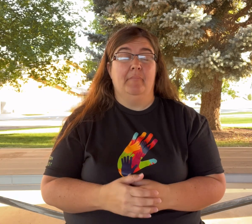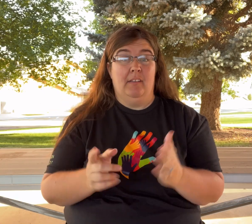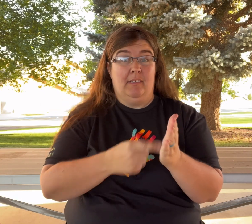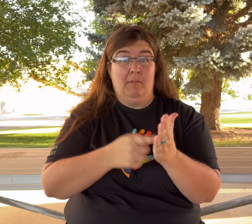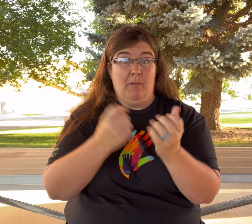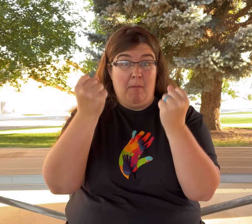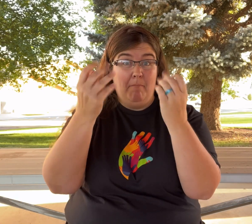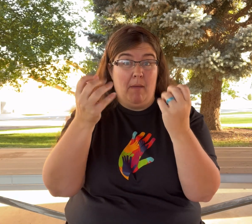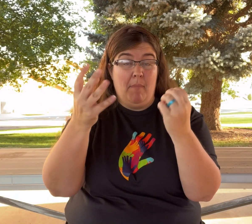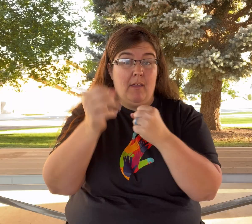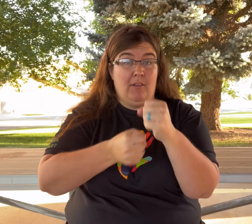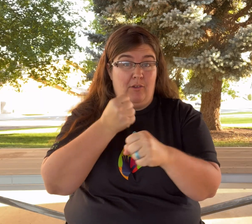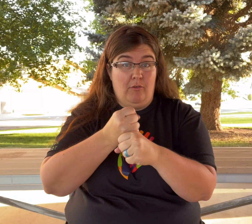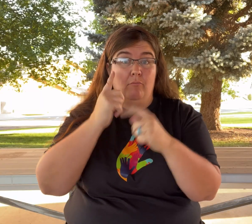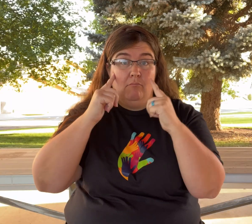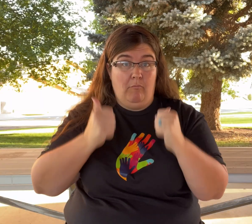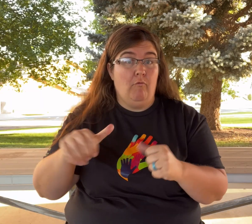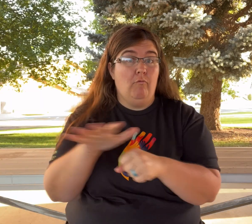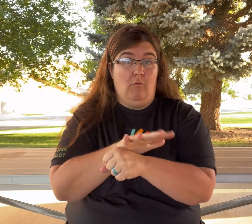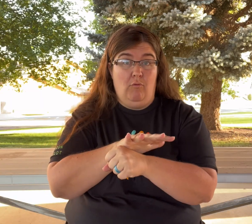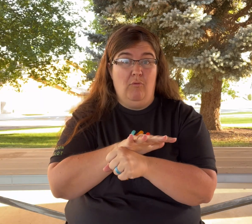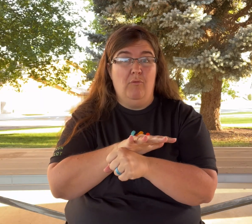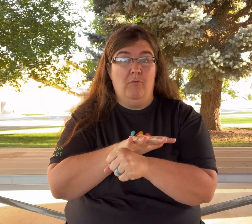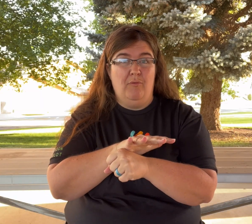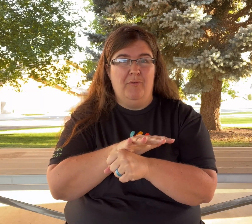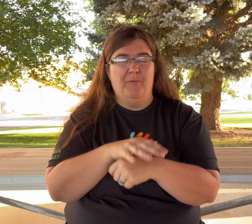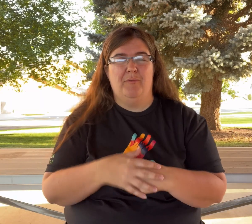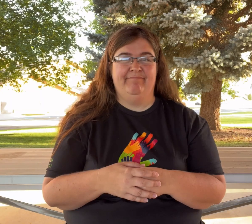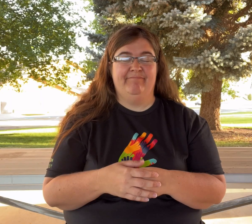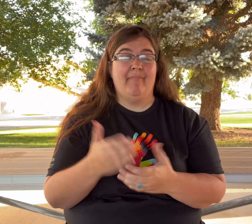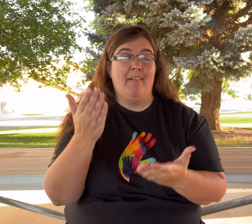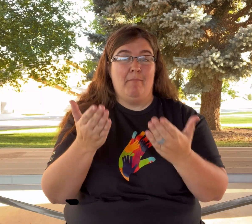And sometimes that condition can last for many years where they're completely deaf.